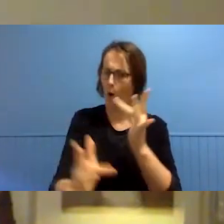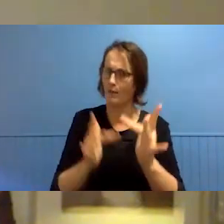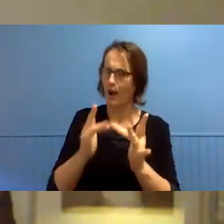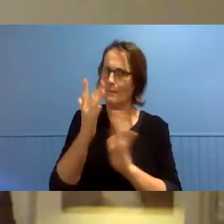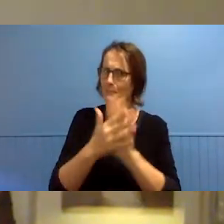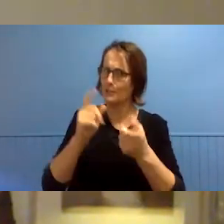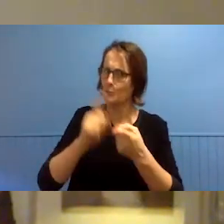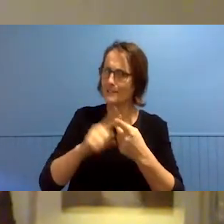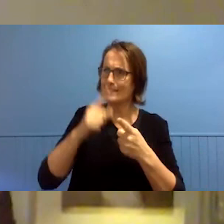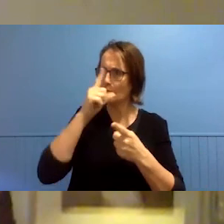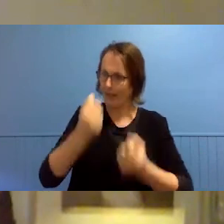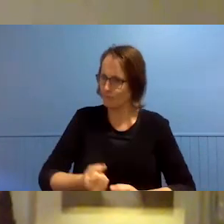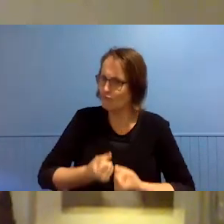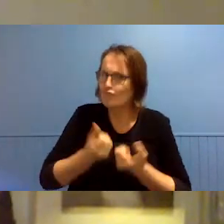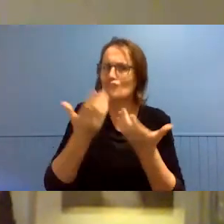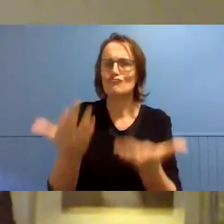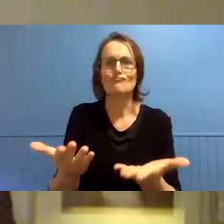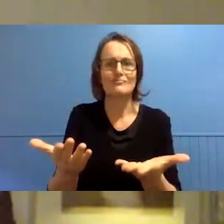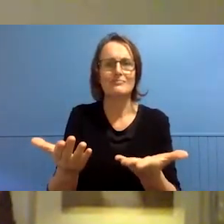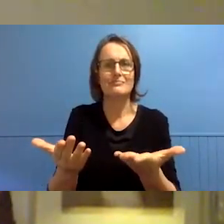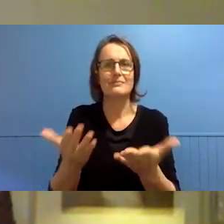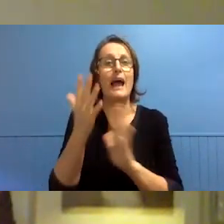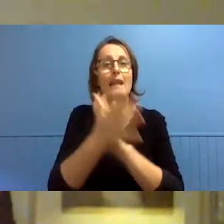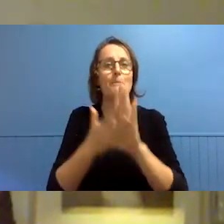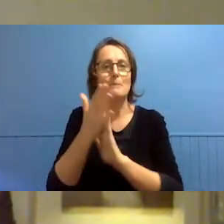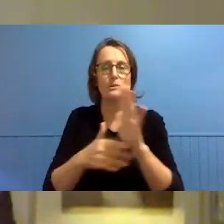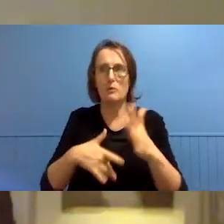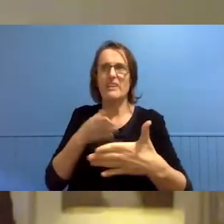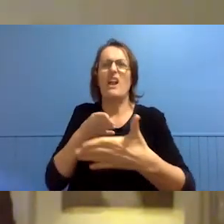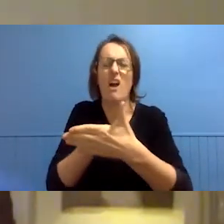self-determination and not letting the system stop us from doing what's